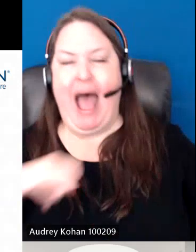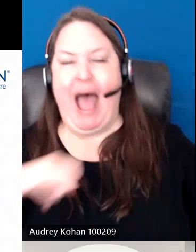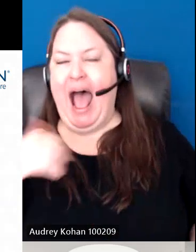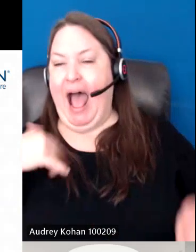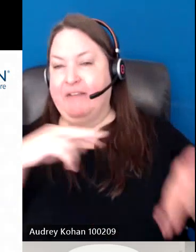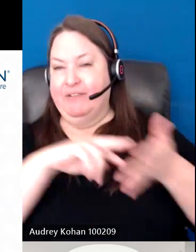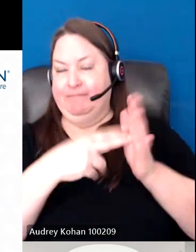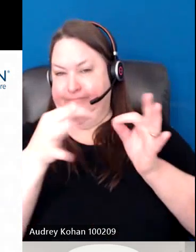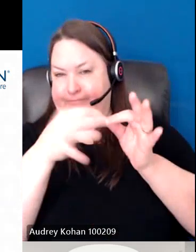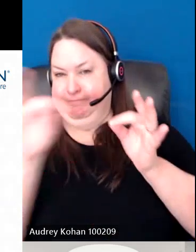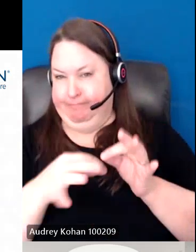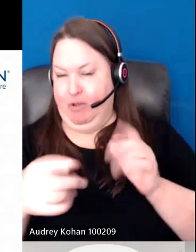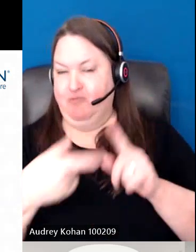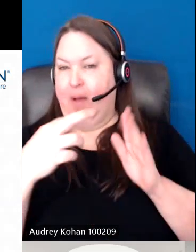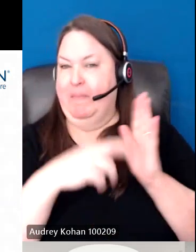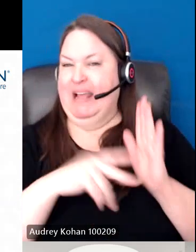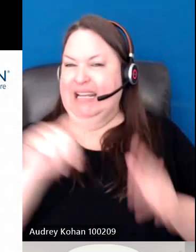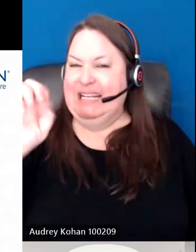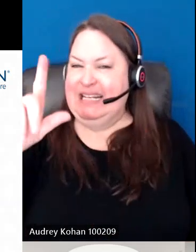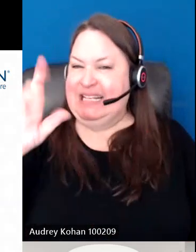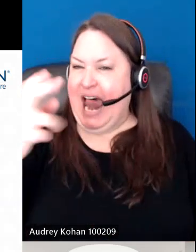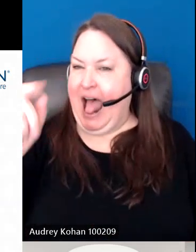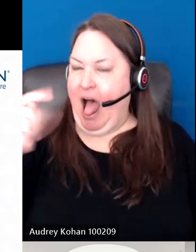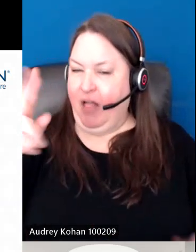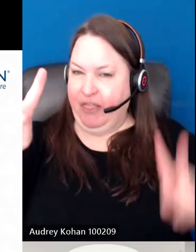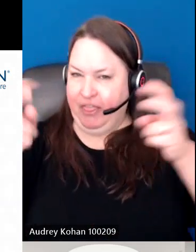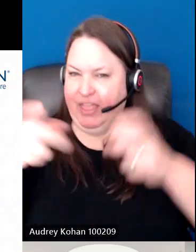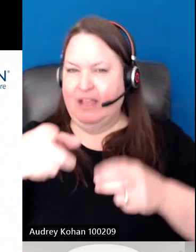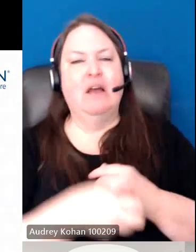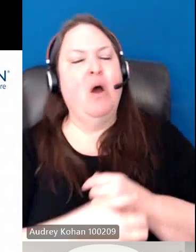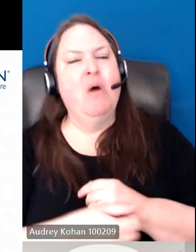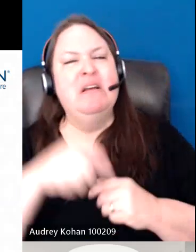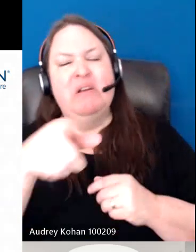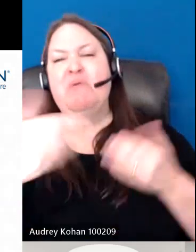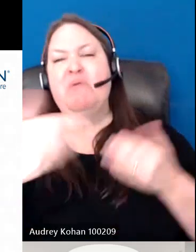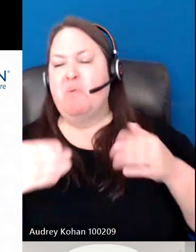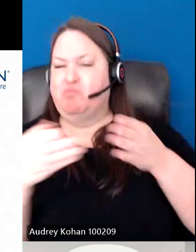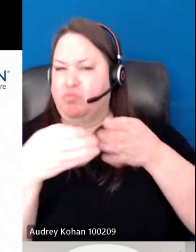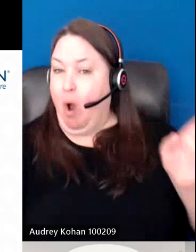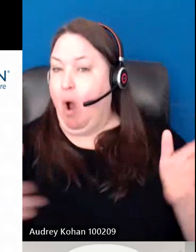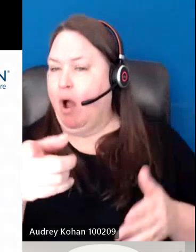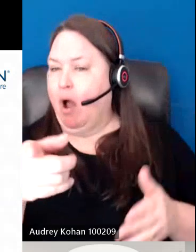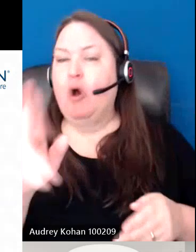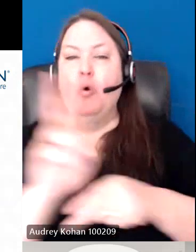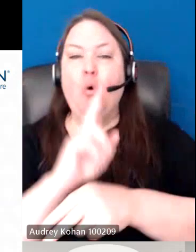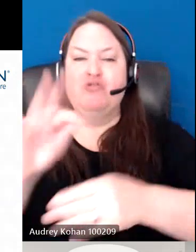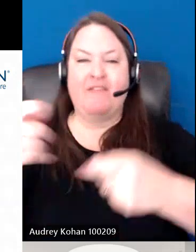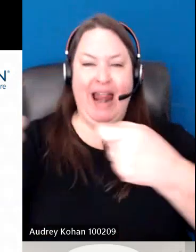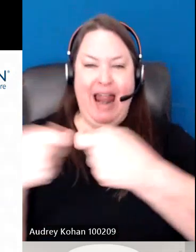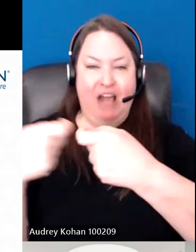regulation of teleah Health here on the screen and it's very broad the use of electronic information